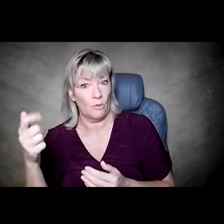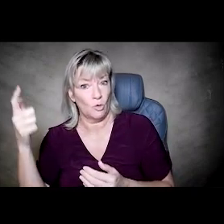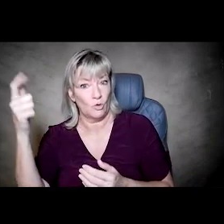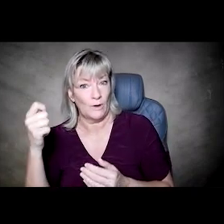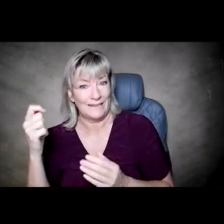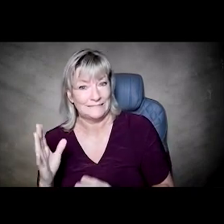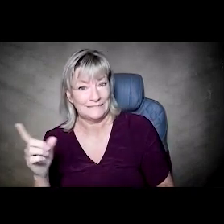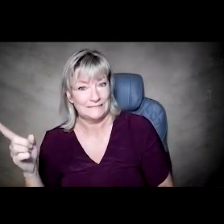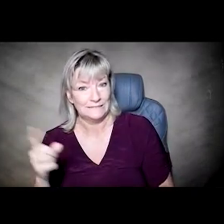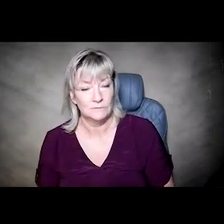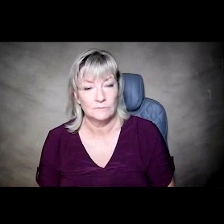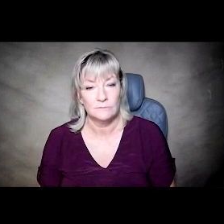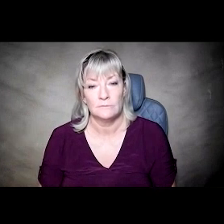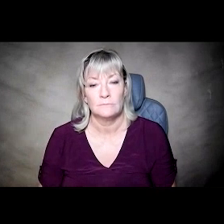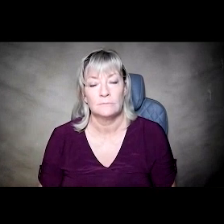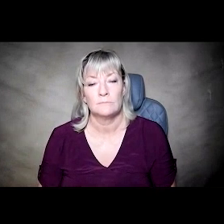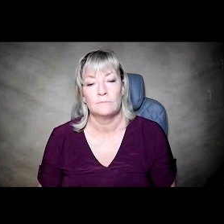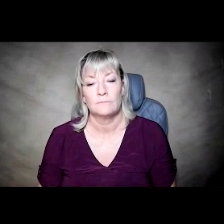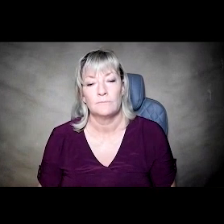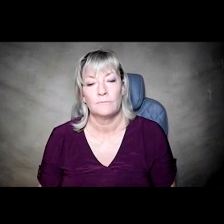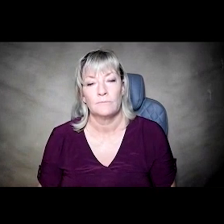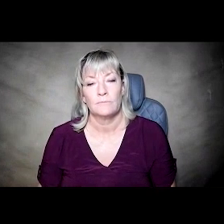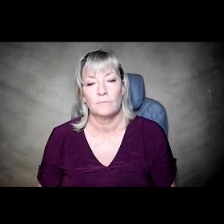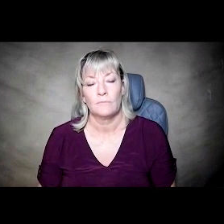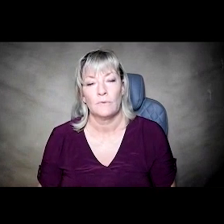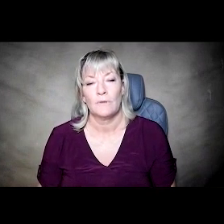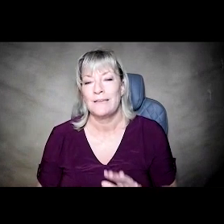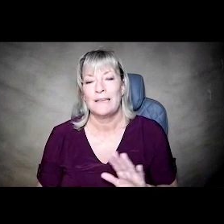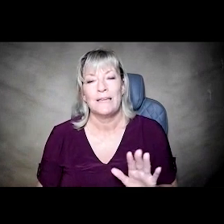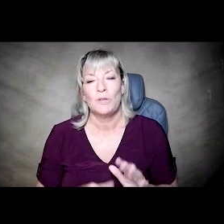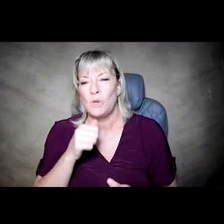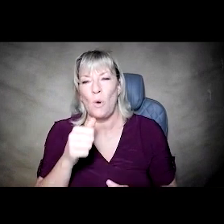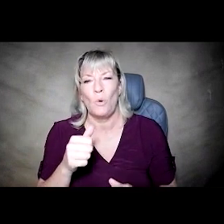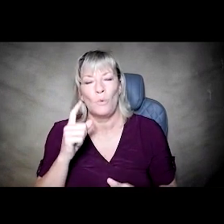with other grantees? [Dacia] One, don’t get